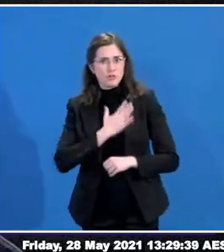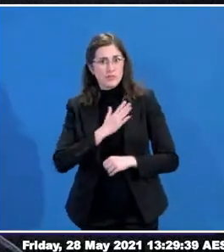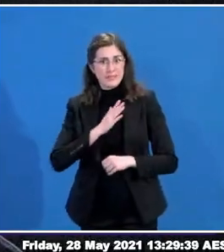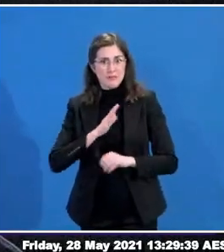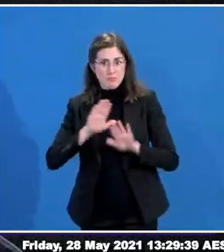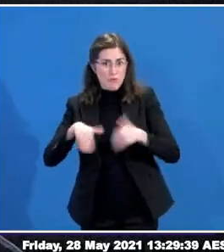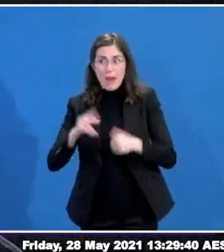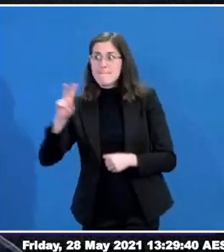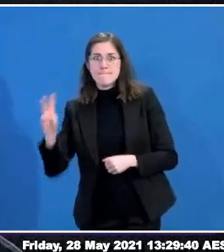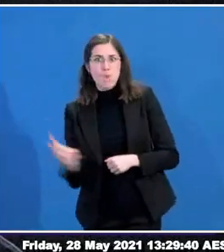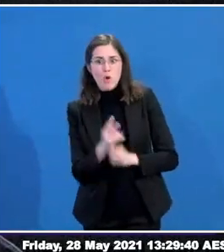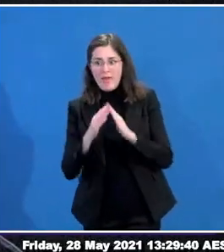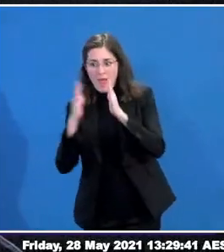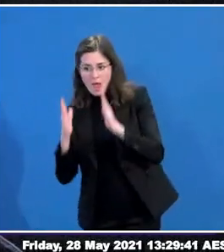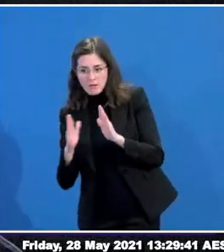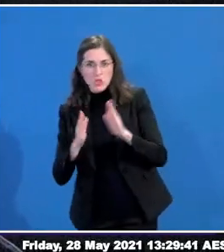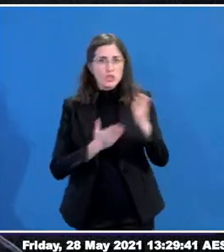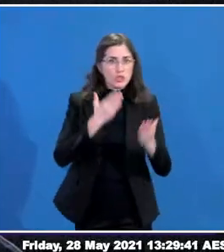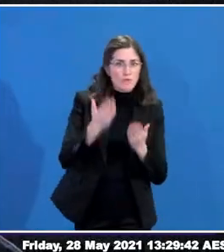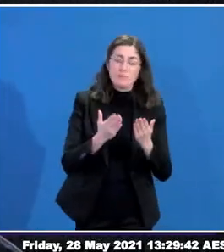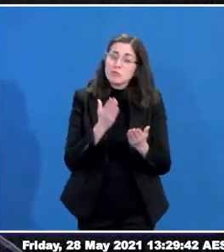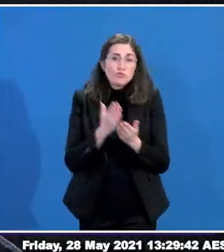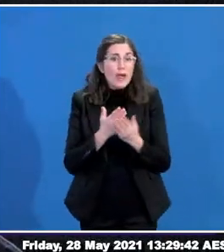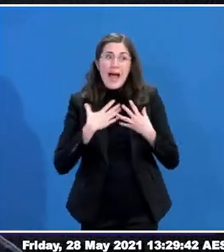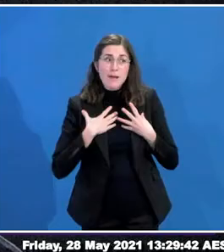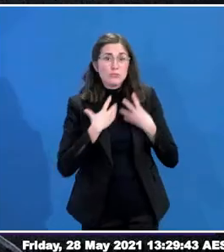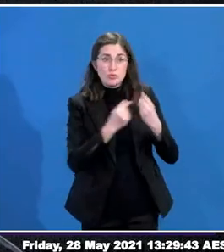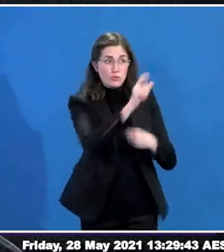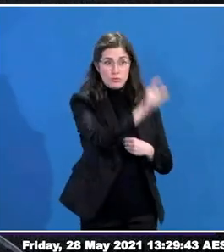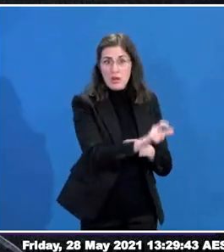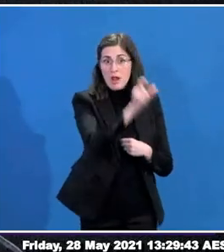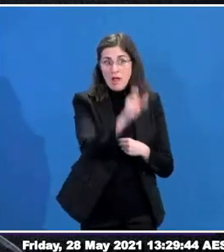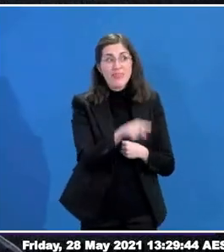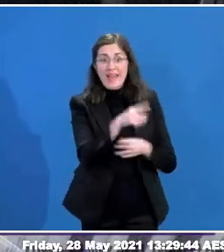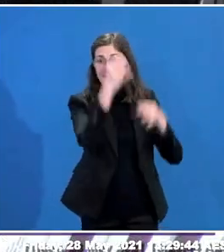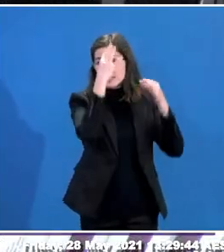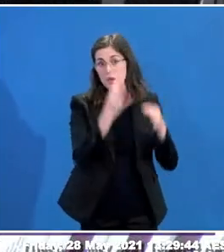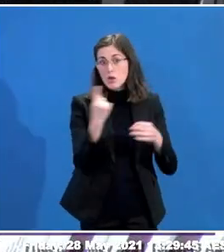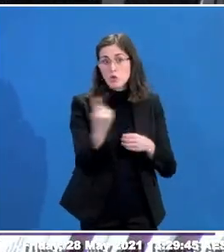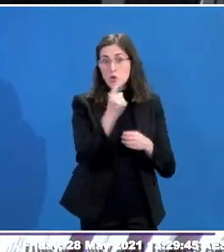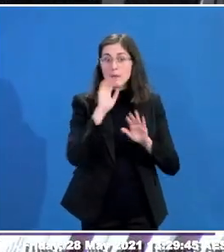Having said that, of course it remains the choice of the participant as to which providers they do choose.